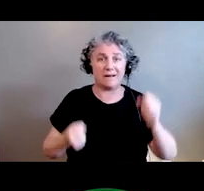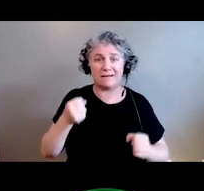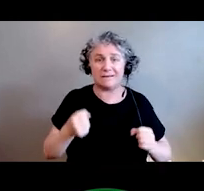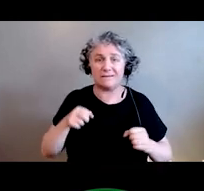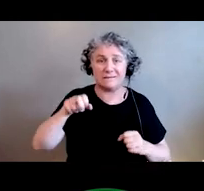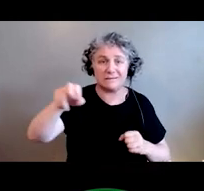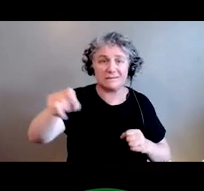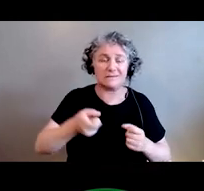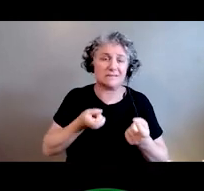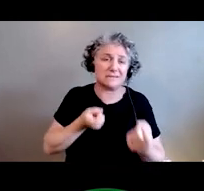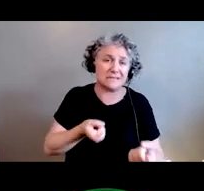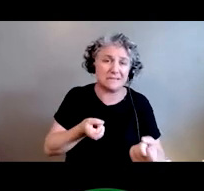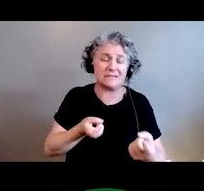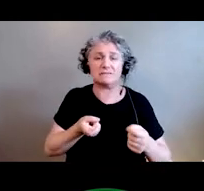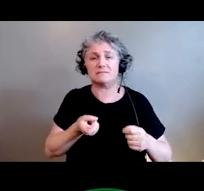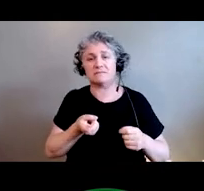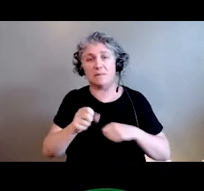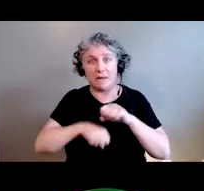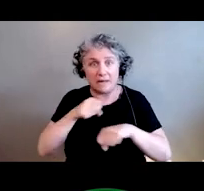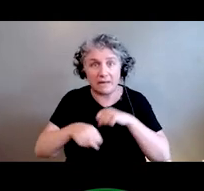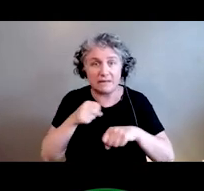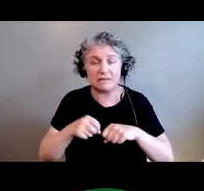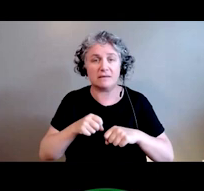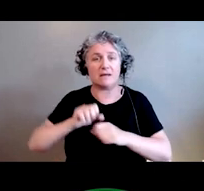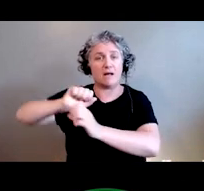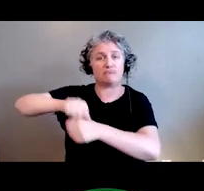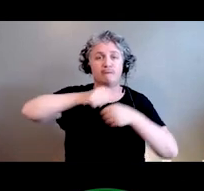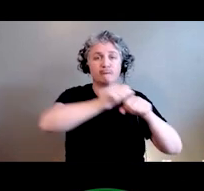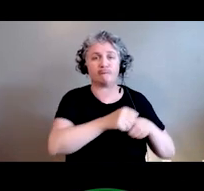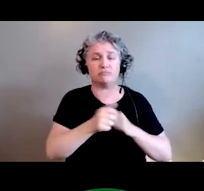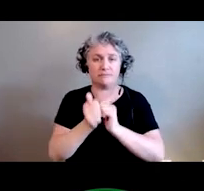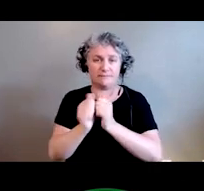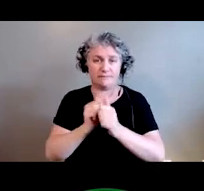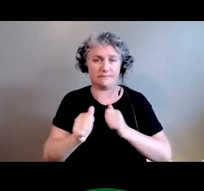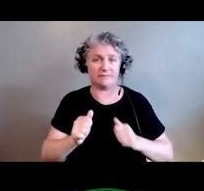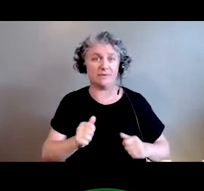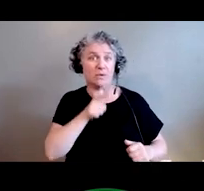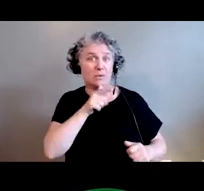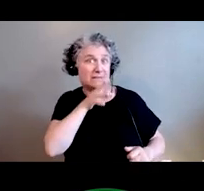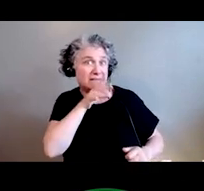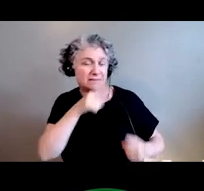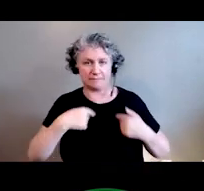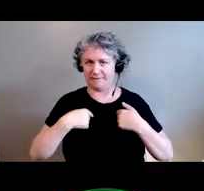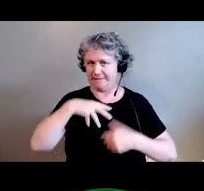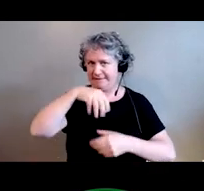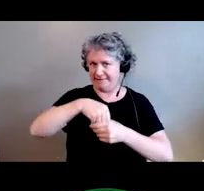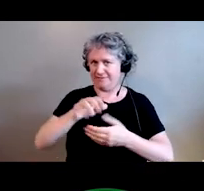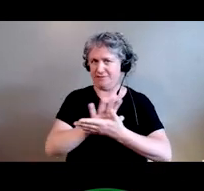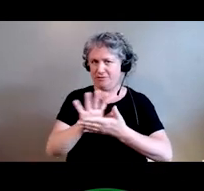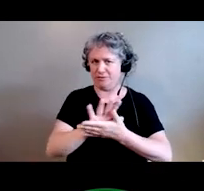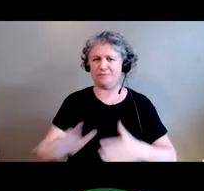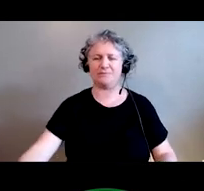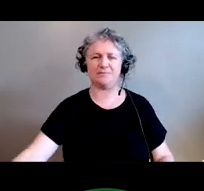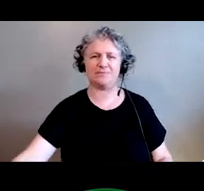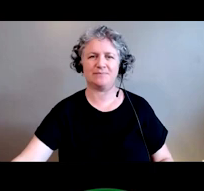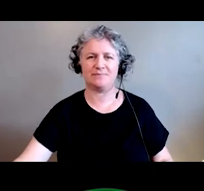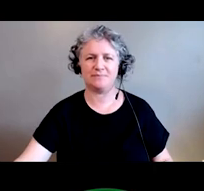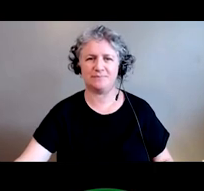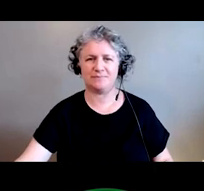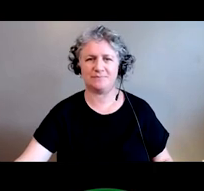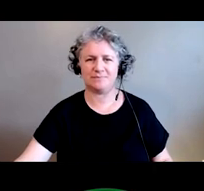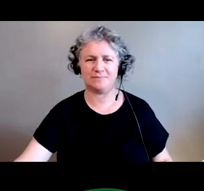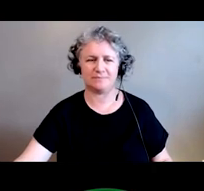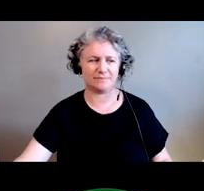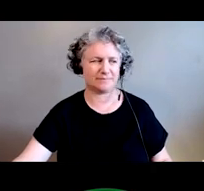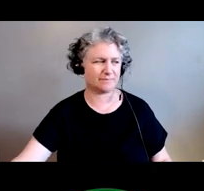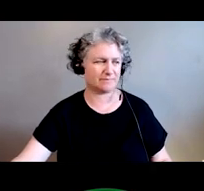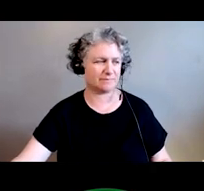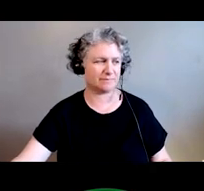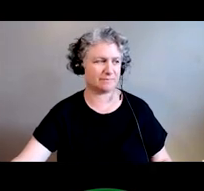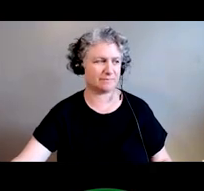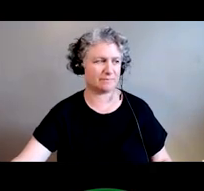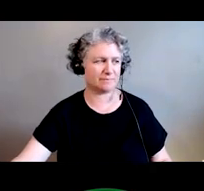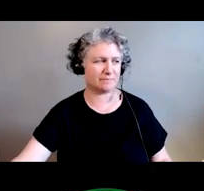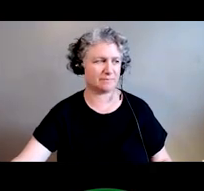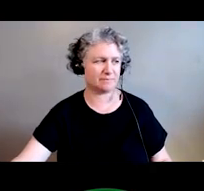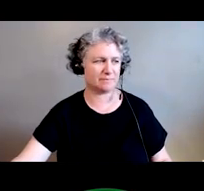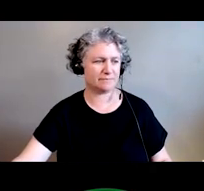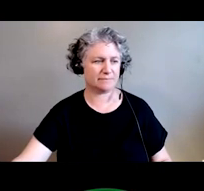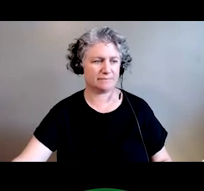The audio in the video and the narration is that of myself.